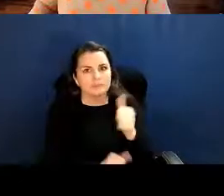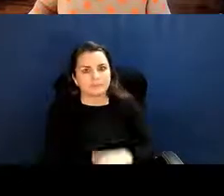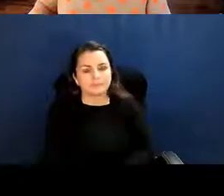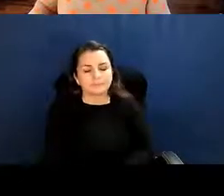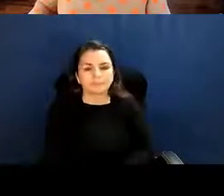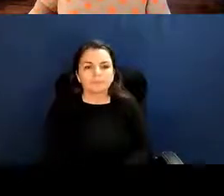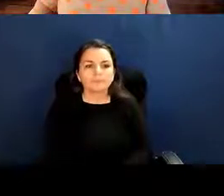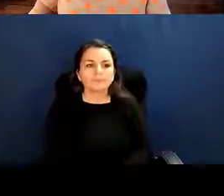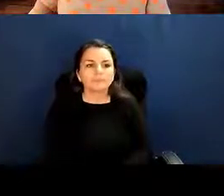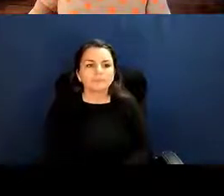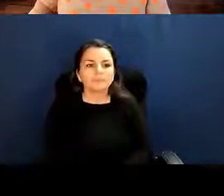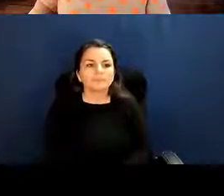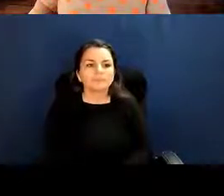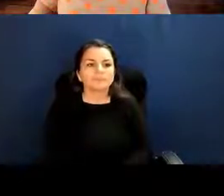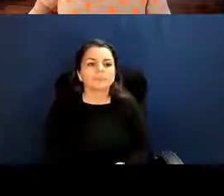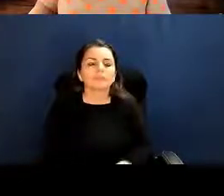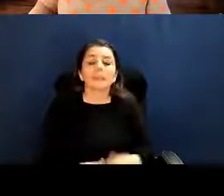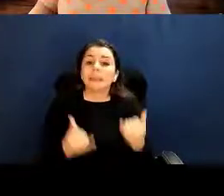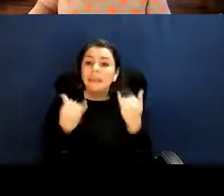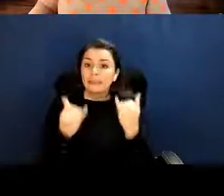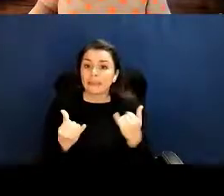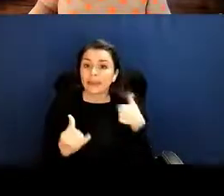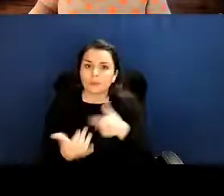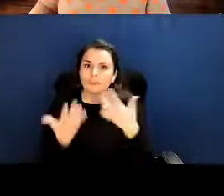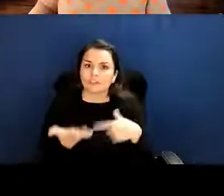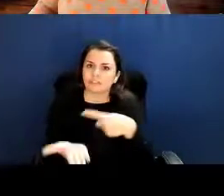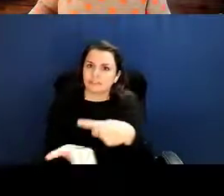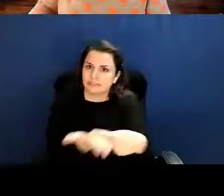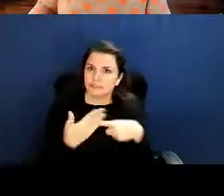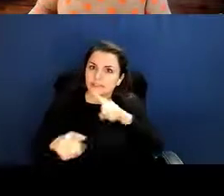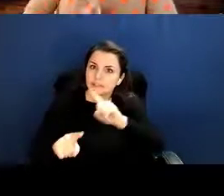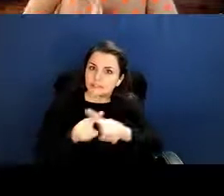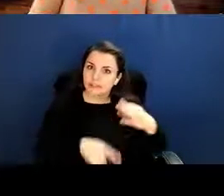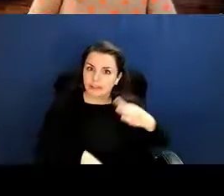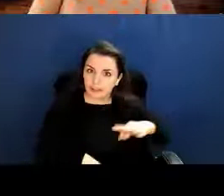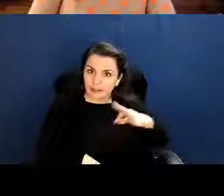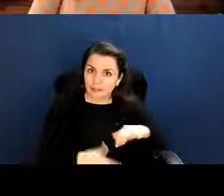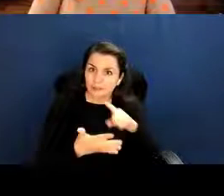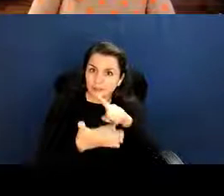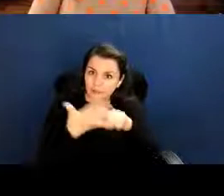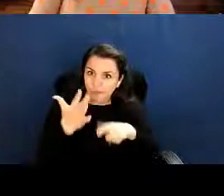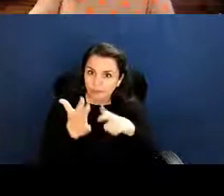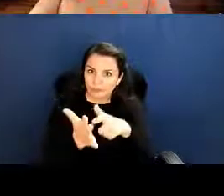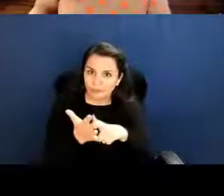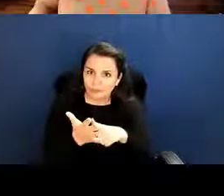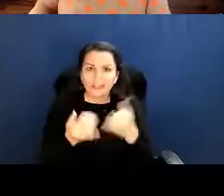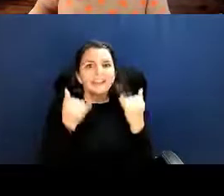So, now that we've covered all these eligibility criteria, it's time to put your application together.